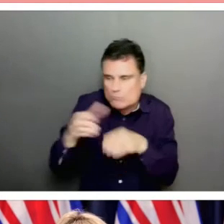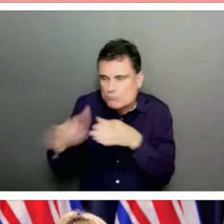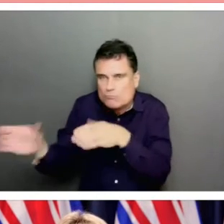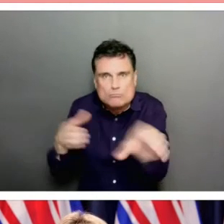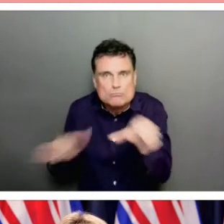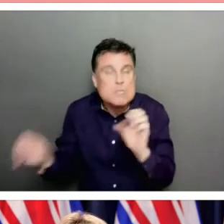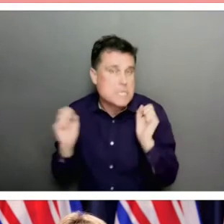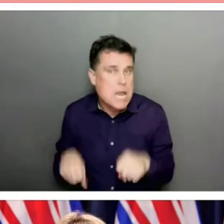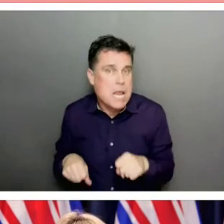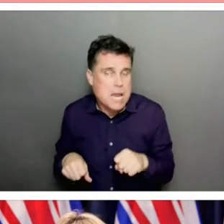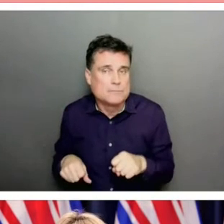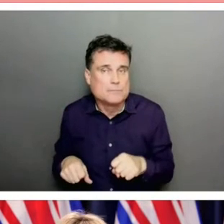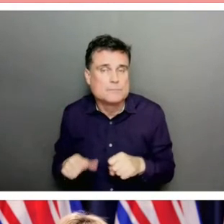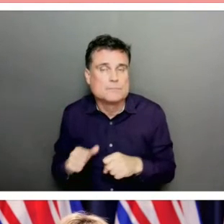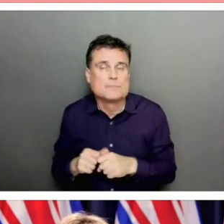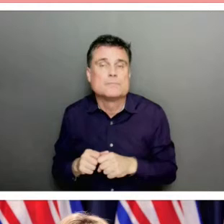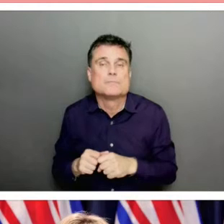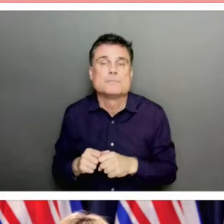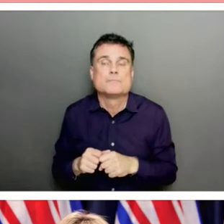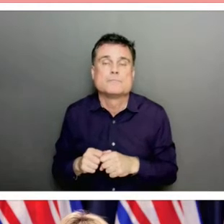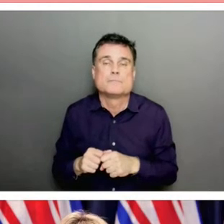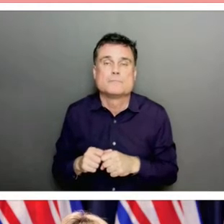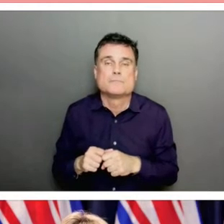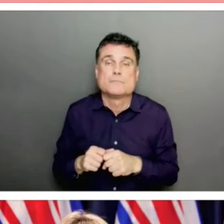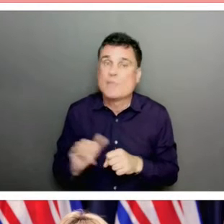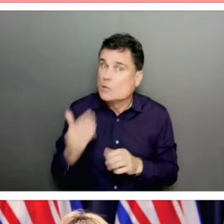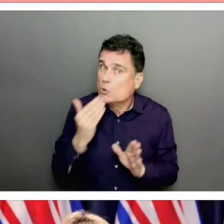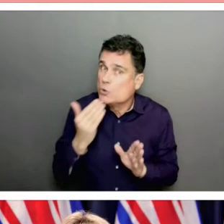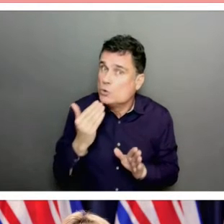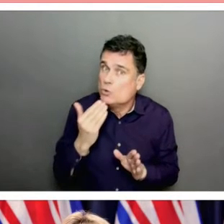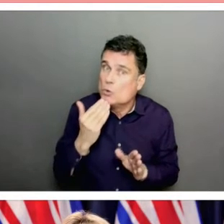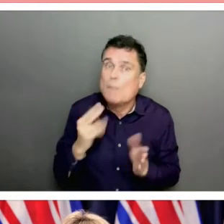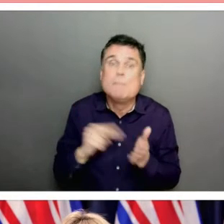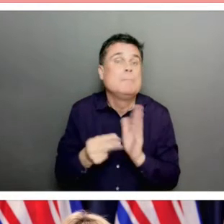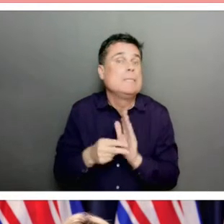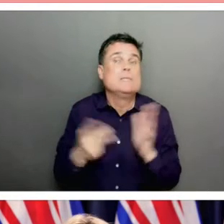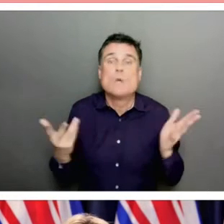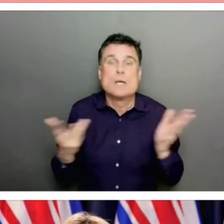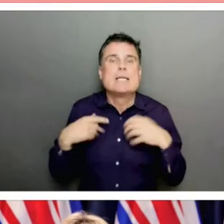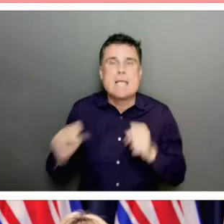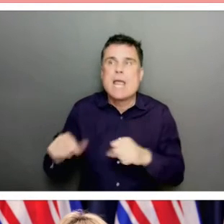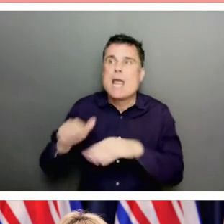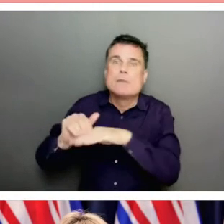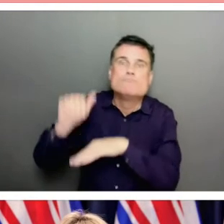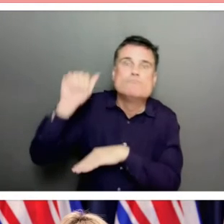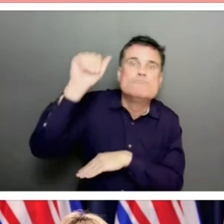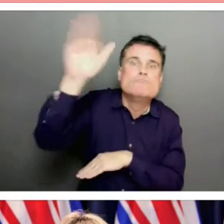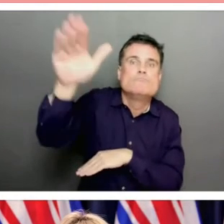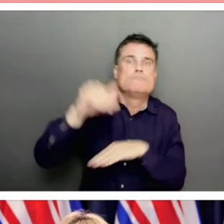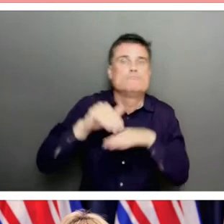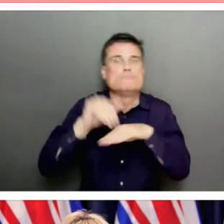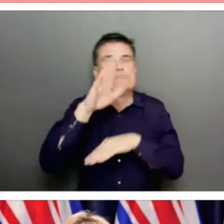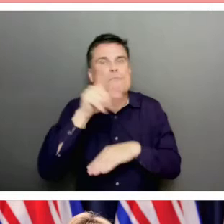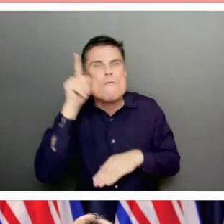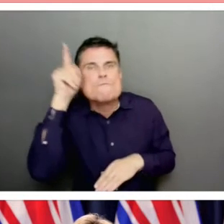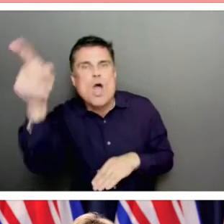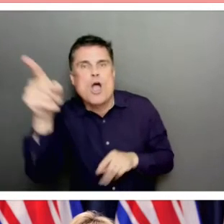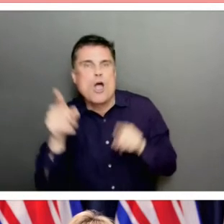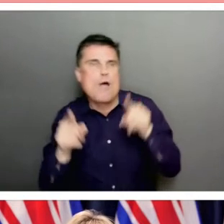the urgent needs we have to protect people in some of our our remote and isolated, particularly First Nations communities, and also